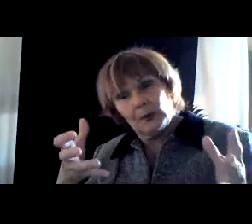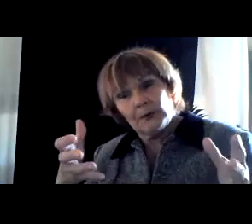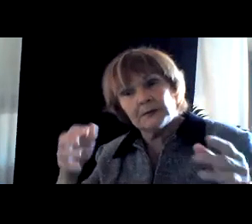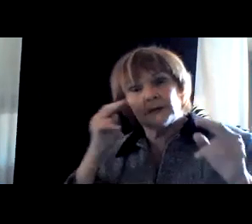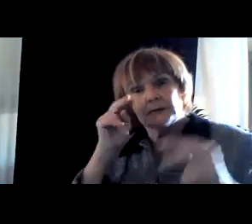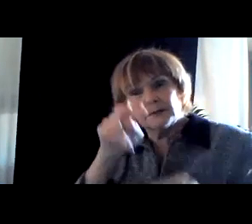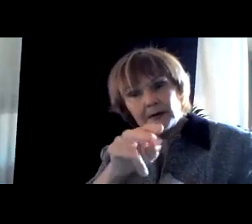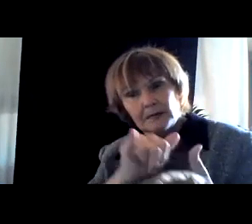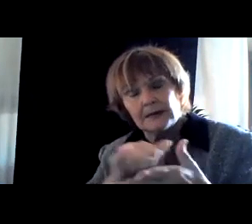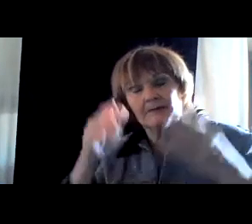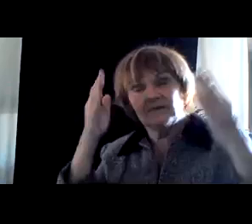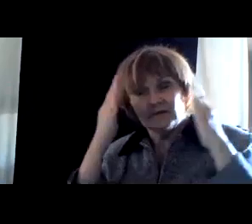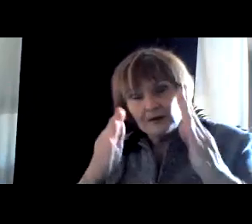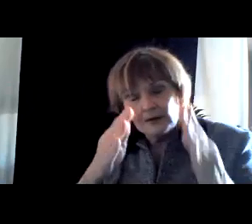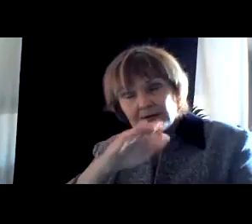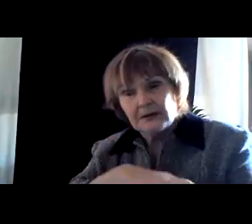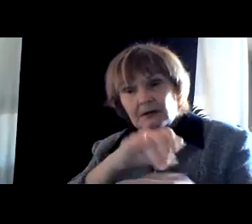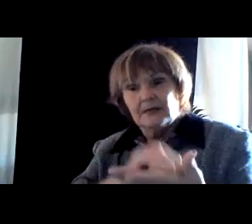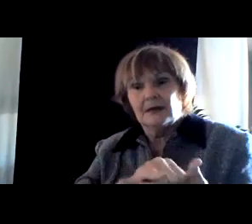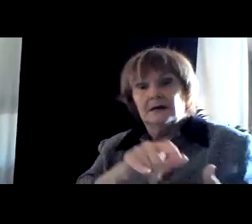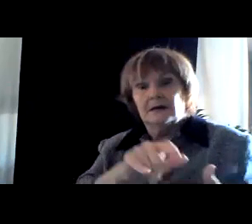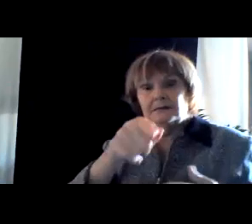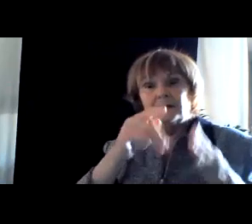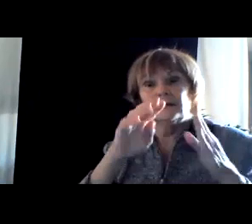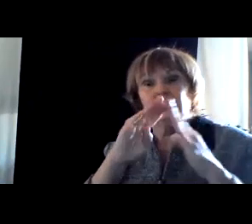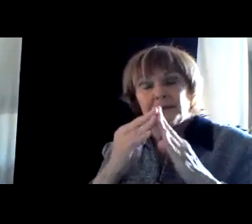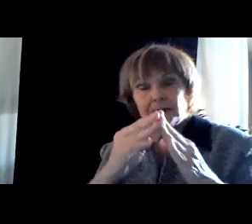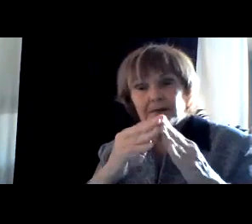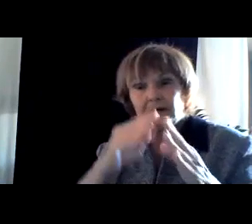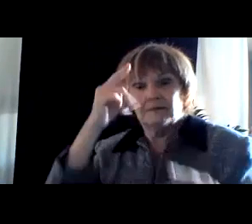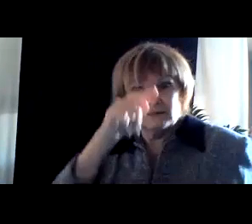towards community-driven mitigation measures related to accessible shelters